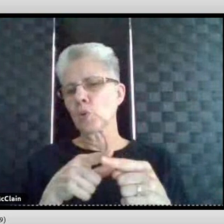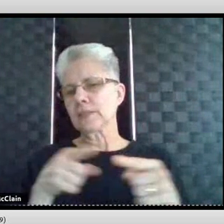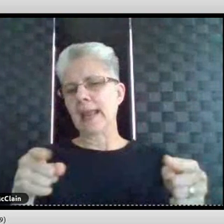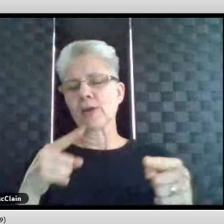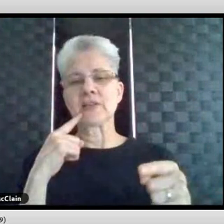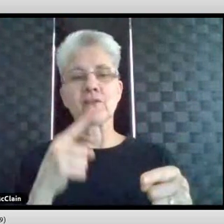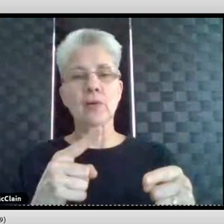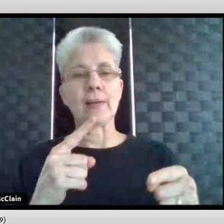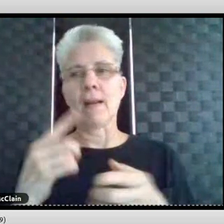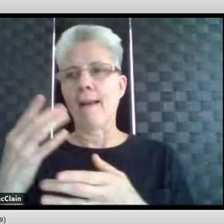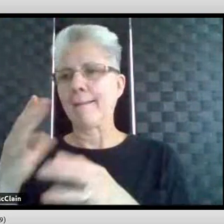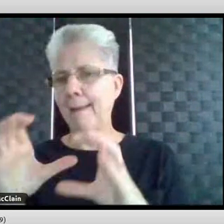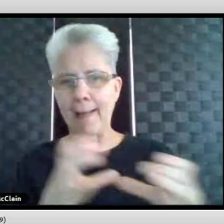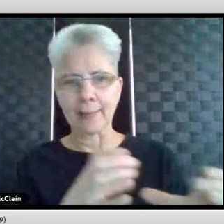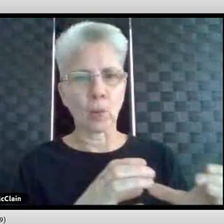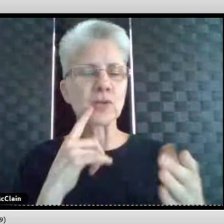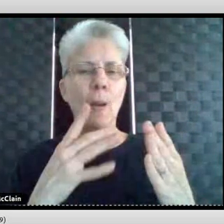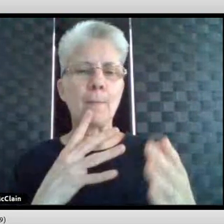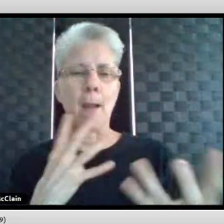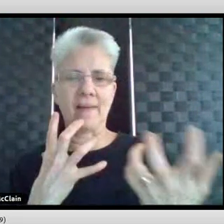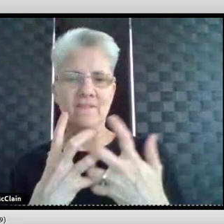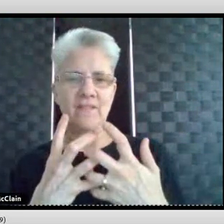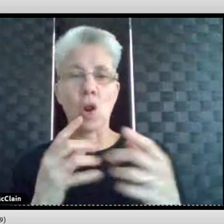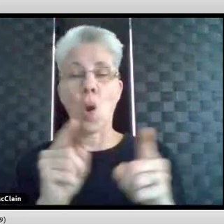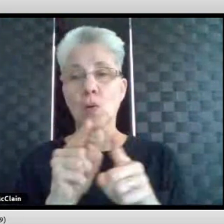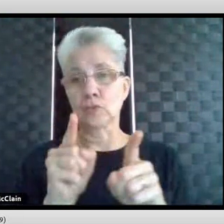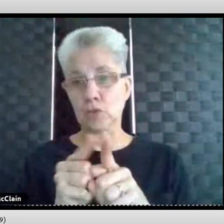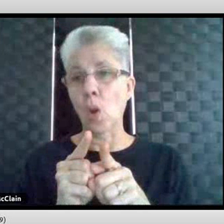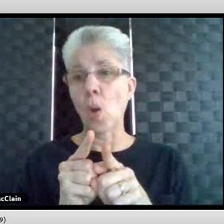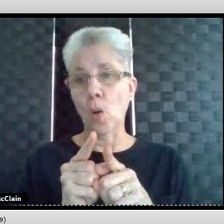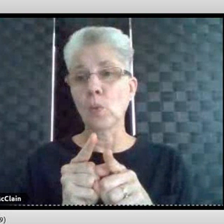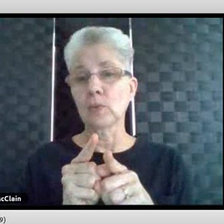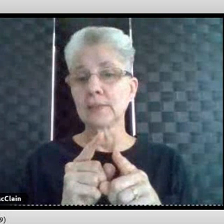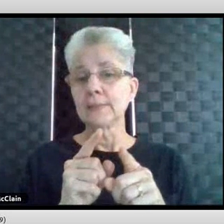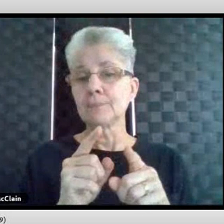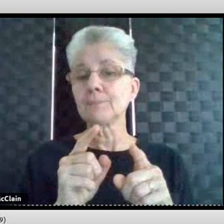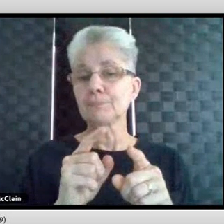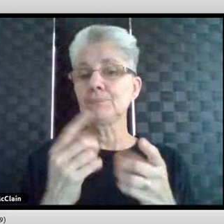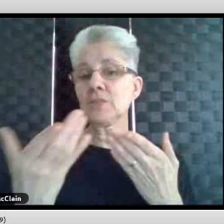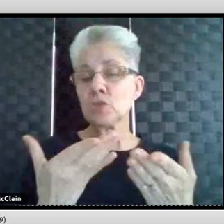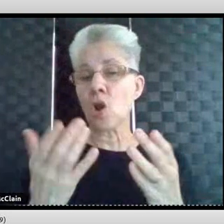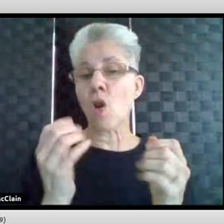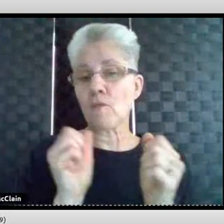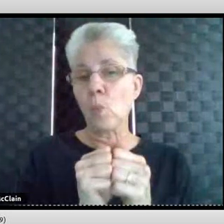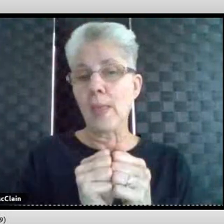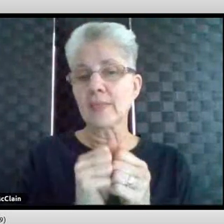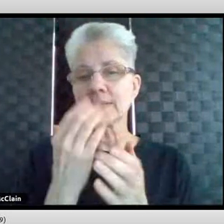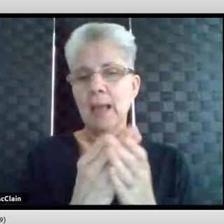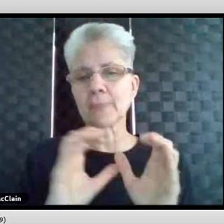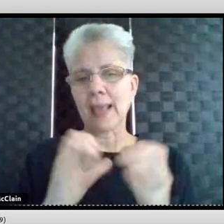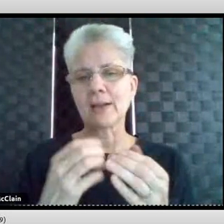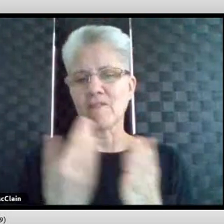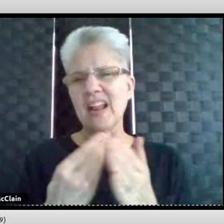in different categories, could probably also be served under some category of financial needs --